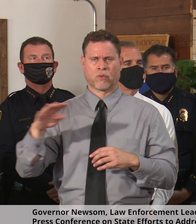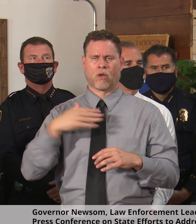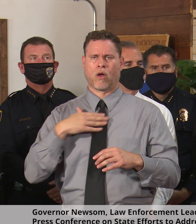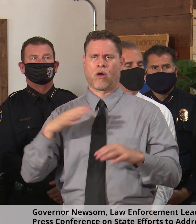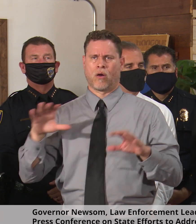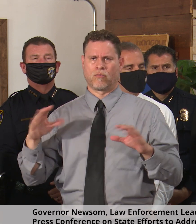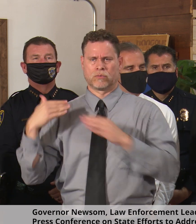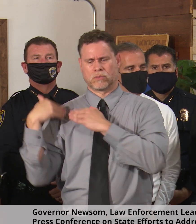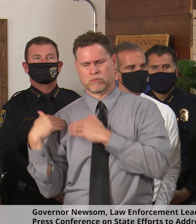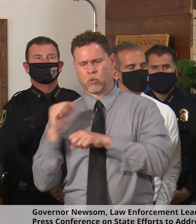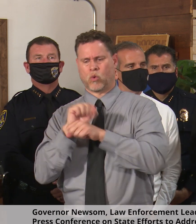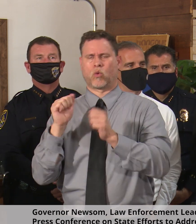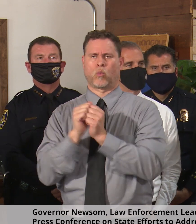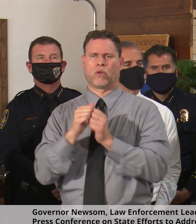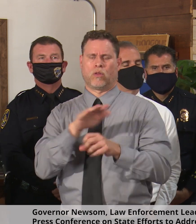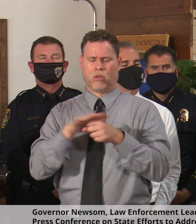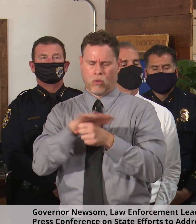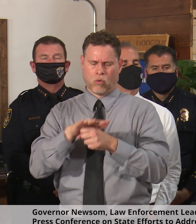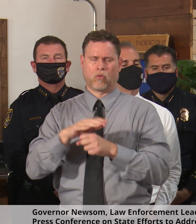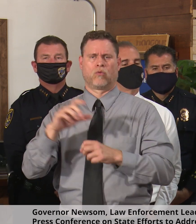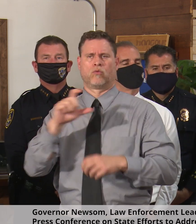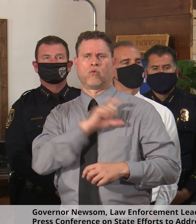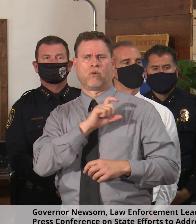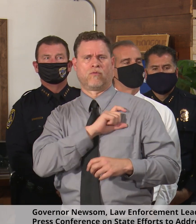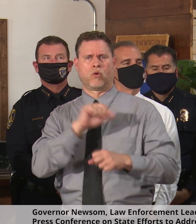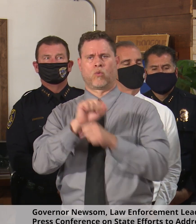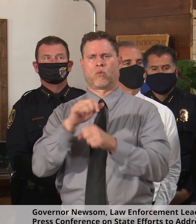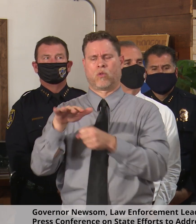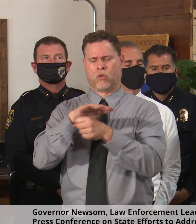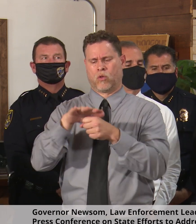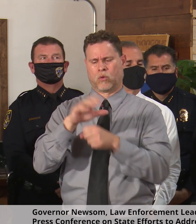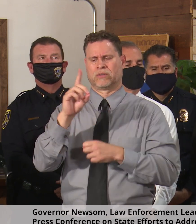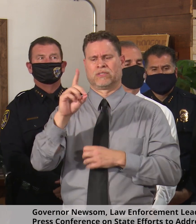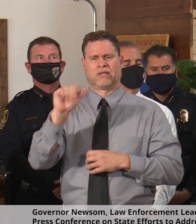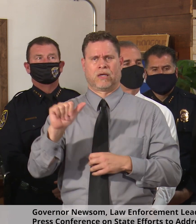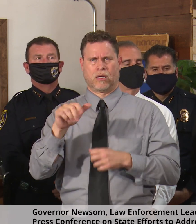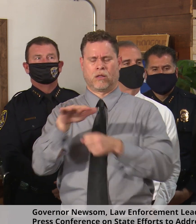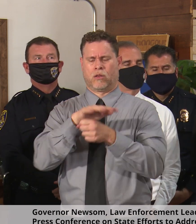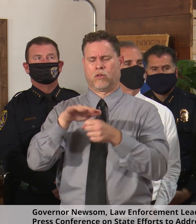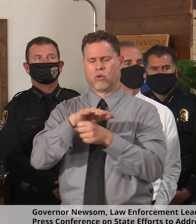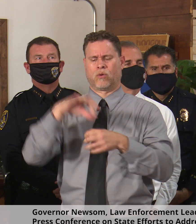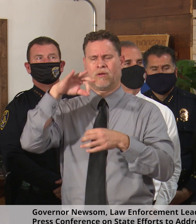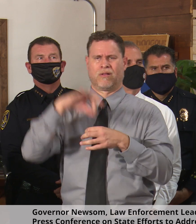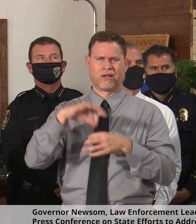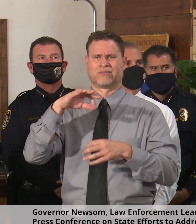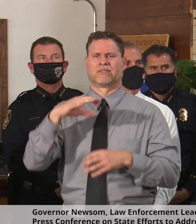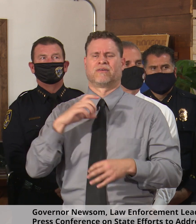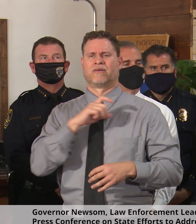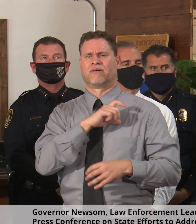local law enforcement, to work with local DAs, to work with local elected officials to address